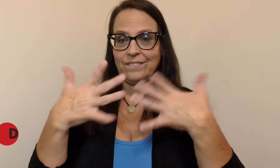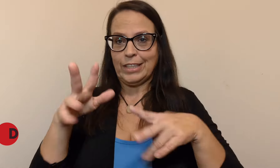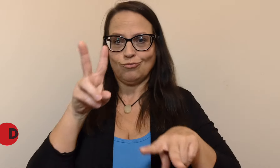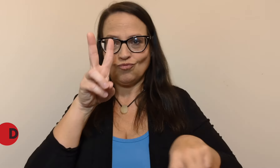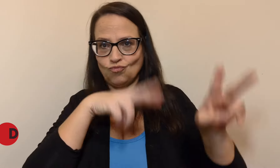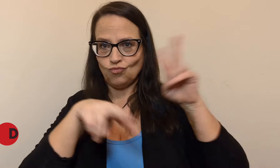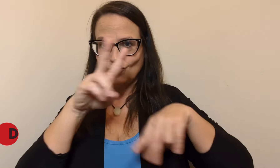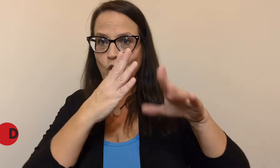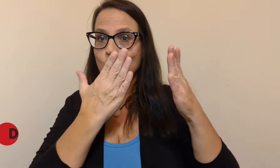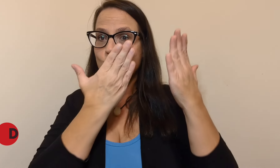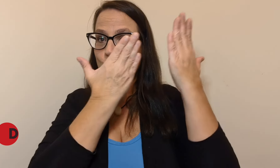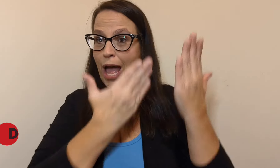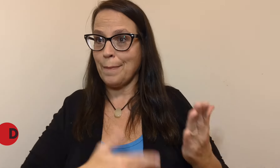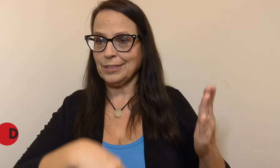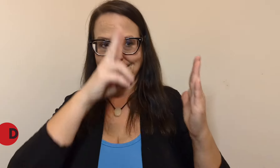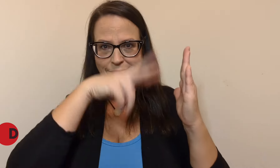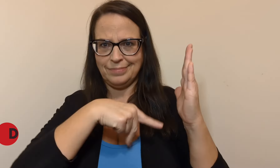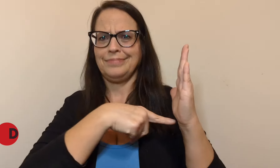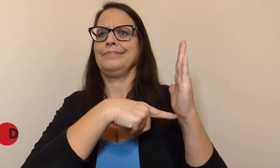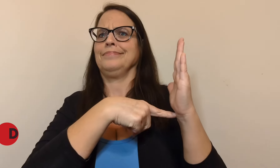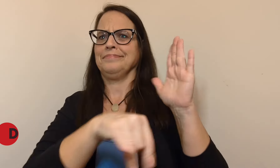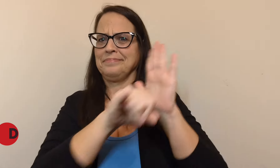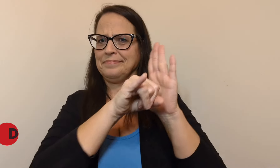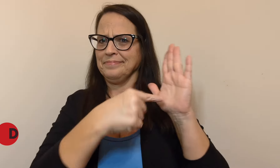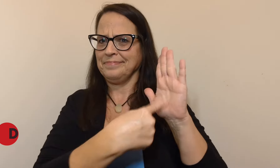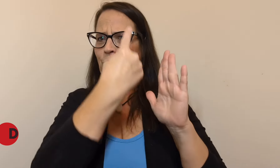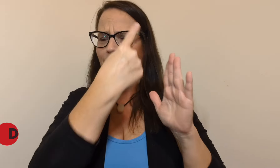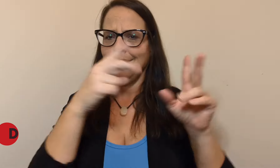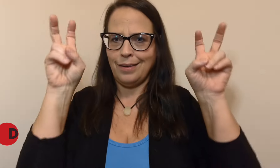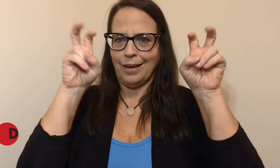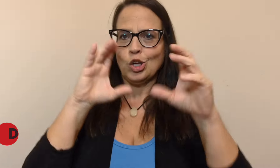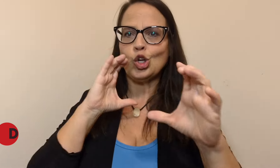[ROBYN]: Looking through the recommendations we noted the term